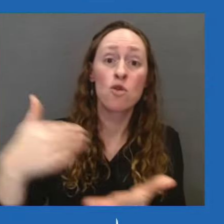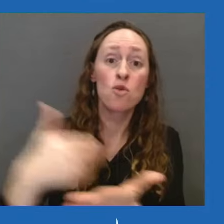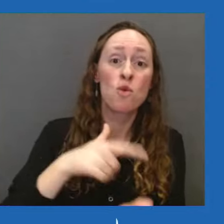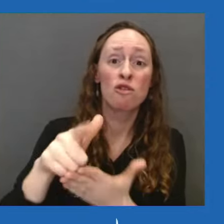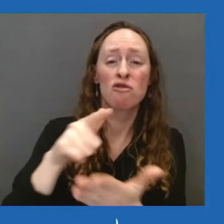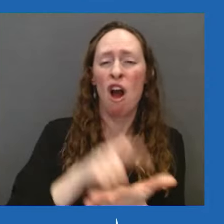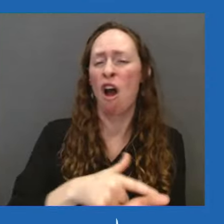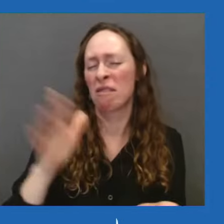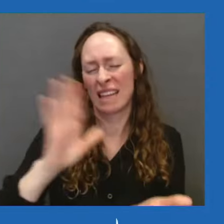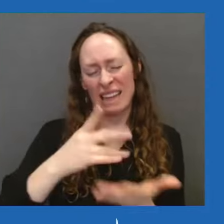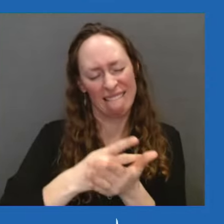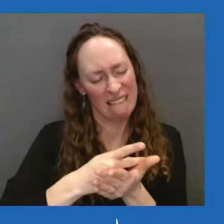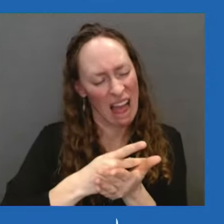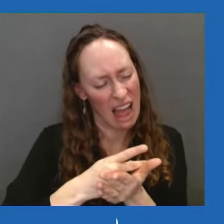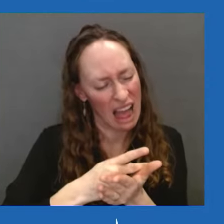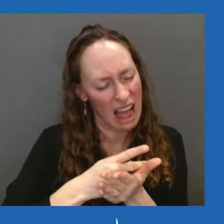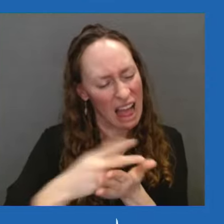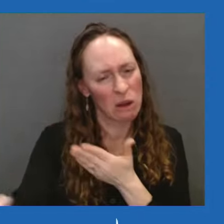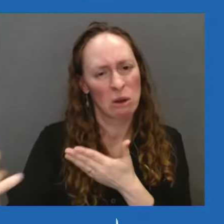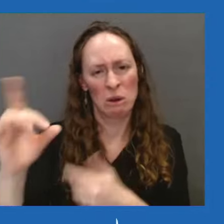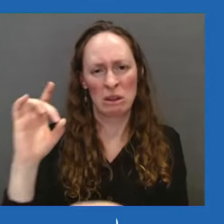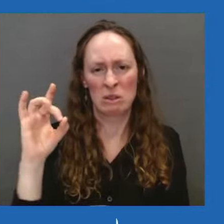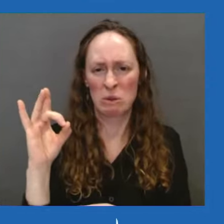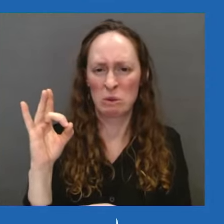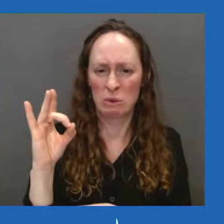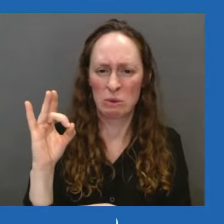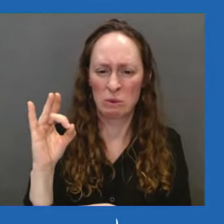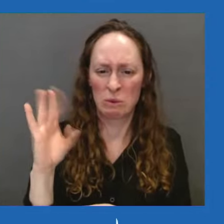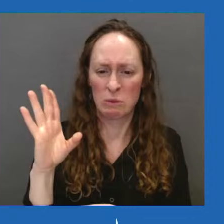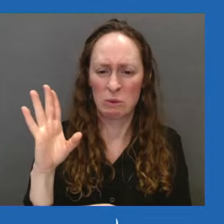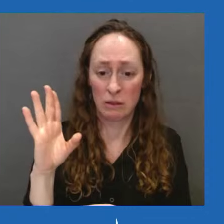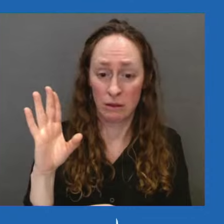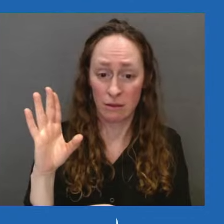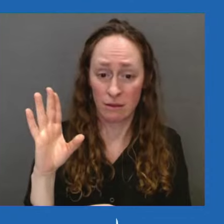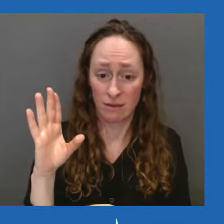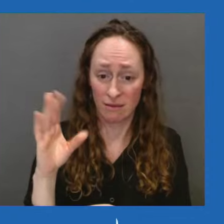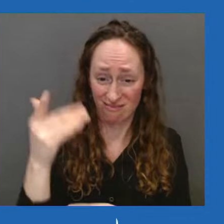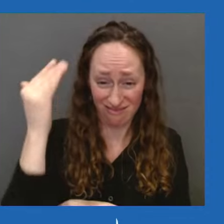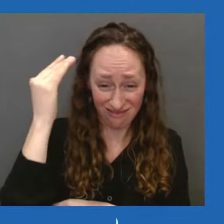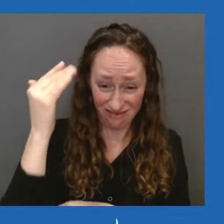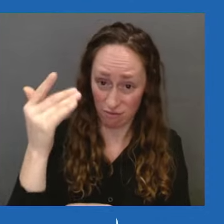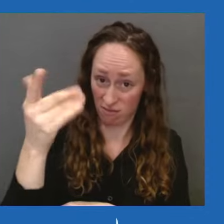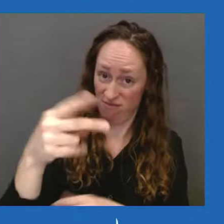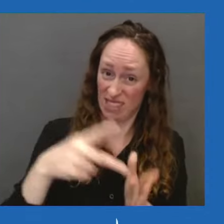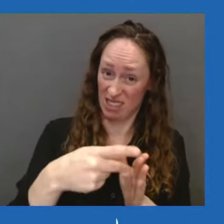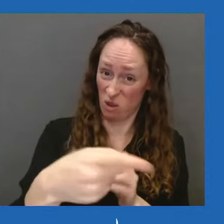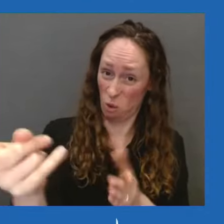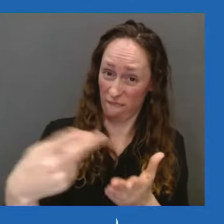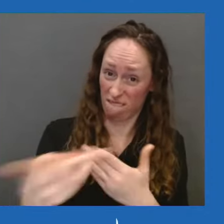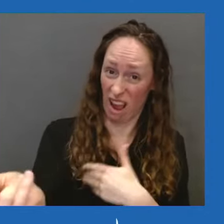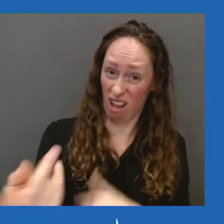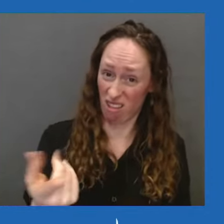Tell that to the 850 Coloradans who get new jobs in Pueblo at CS Wind thanks to this law. Tell that to the local economy